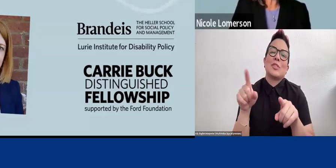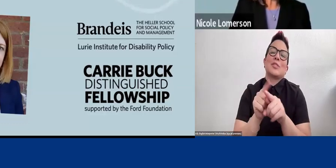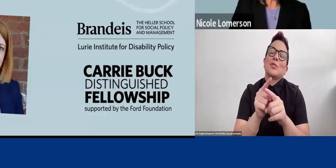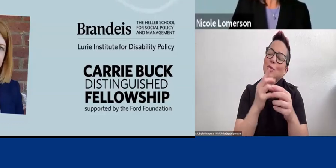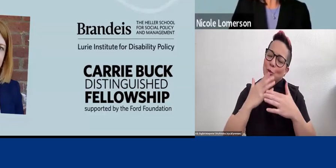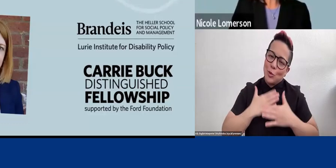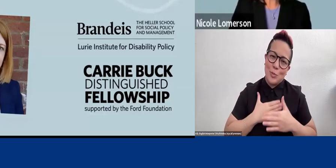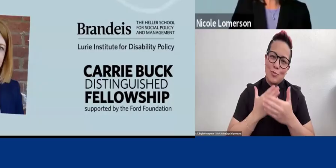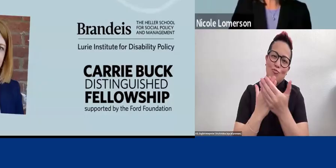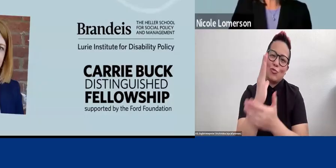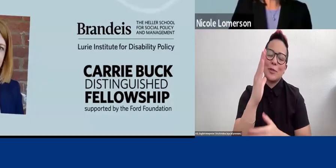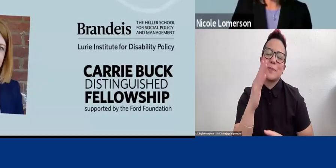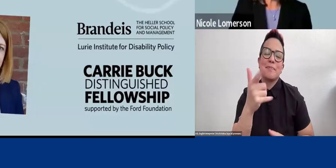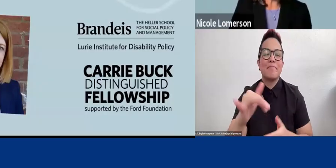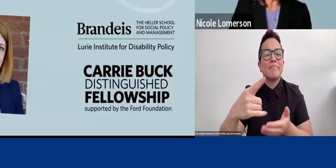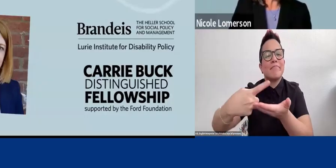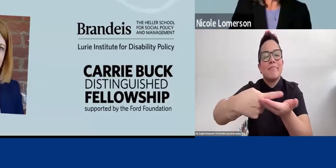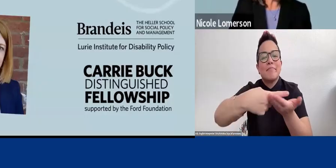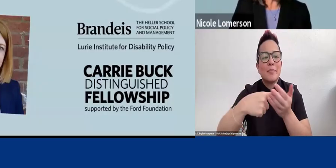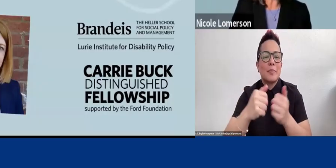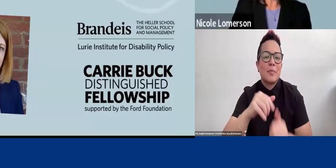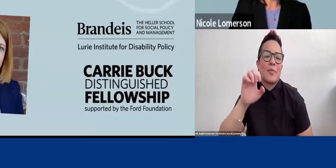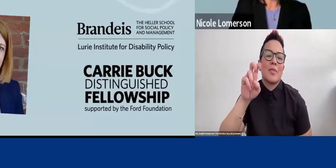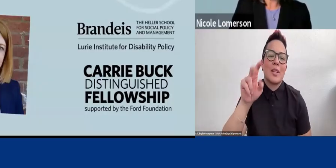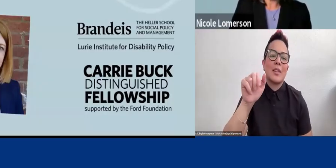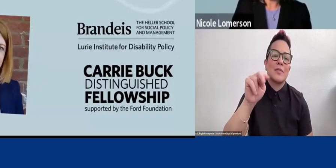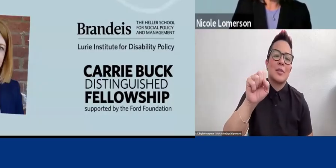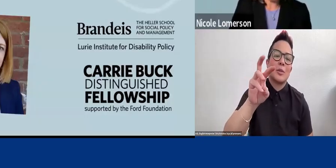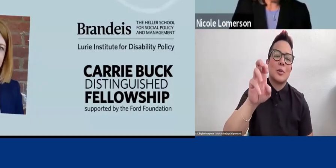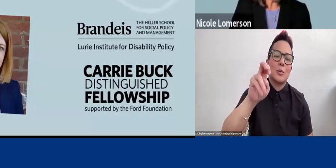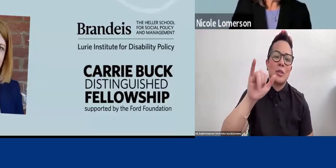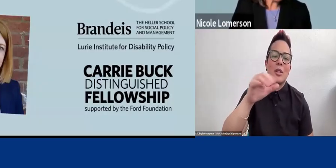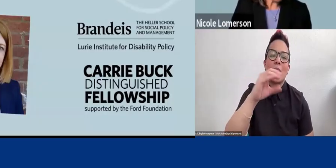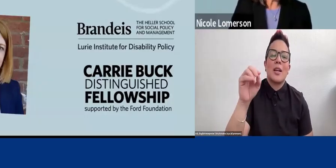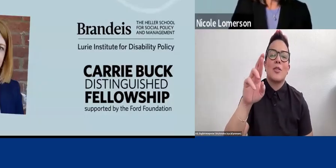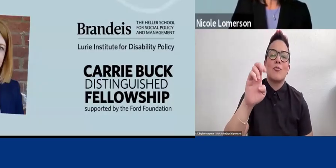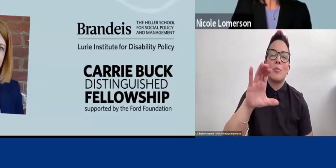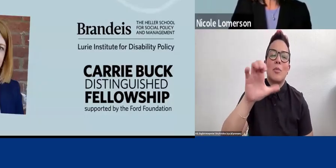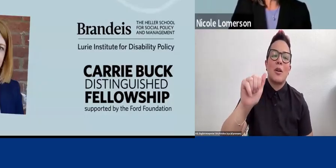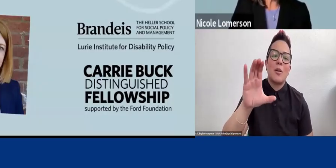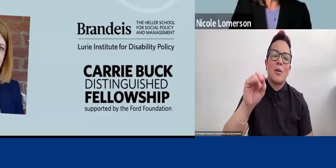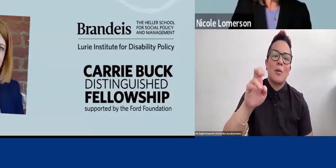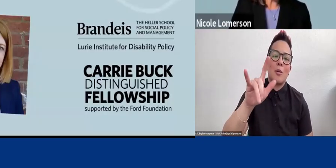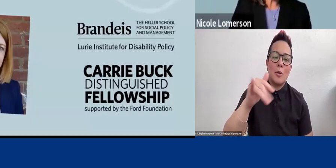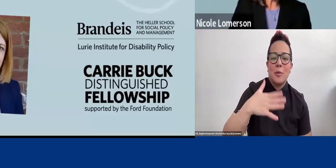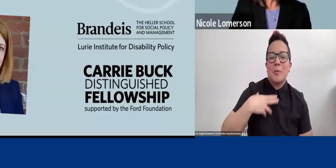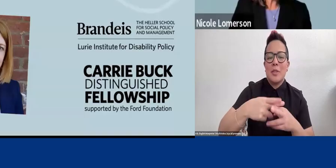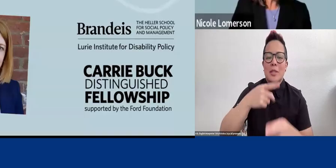a discussion with Evan Sweeney and Rebecca Cokley. My name is Nicole Lomerson,